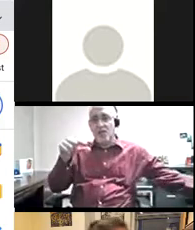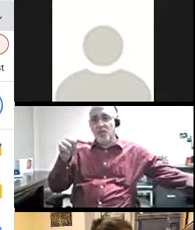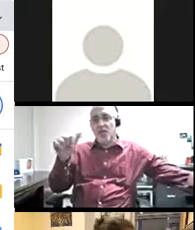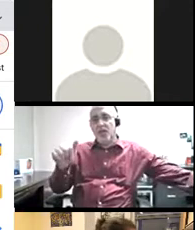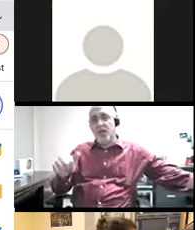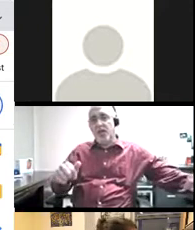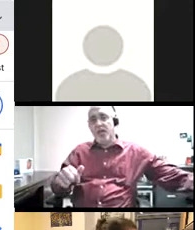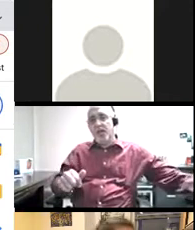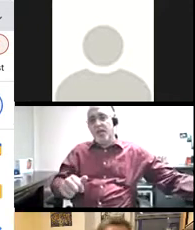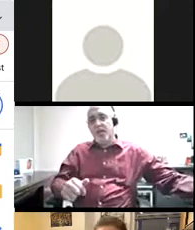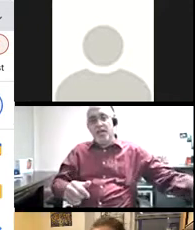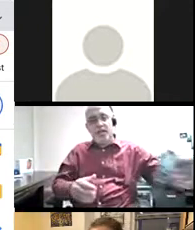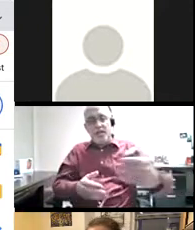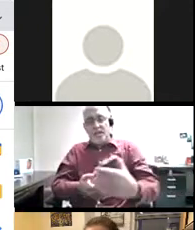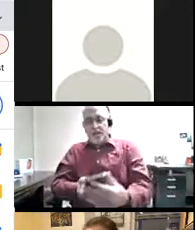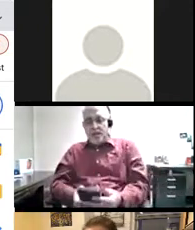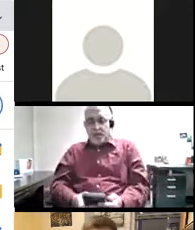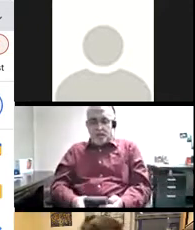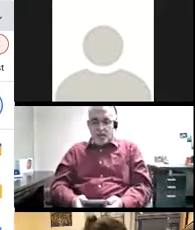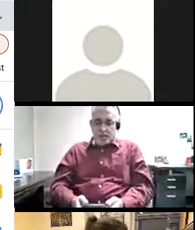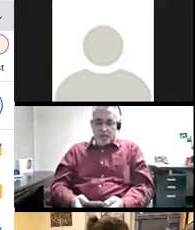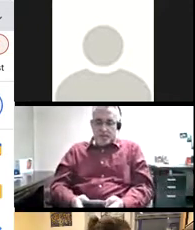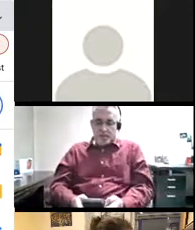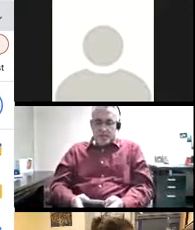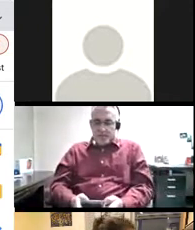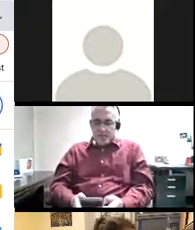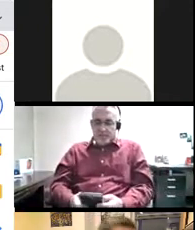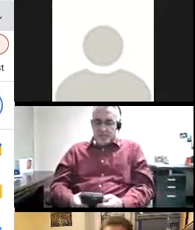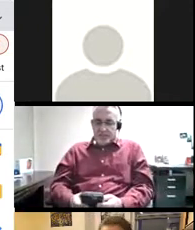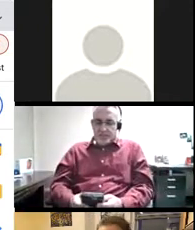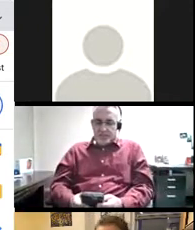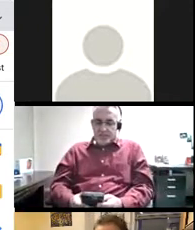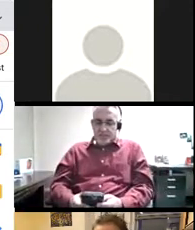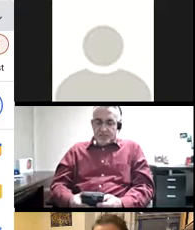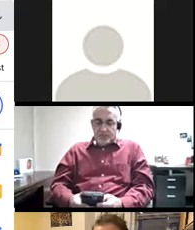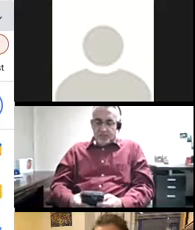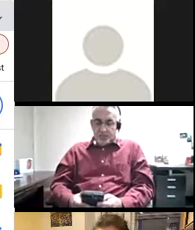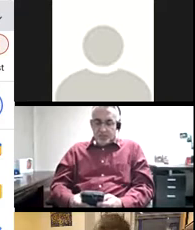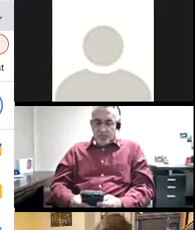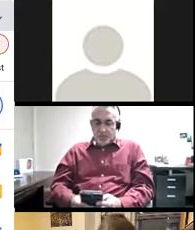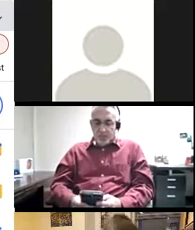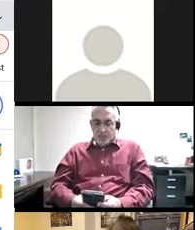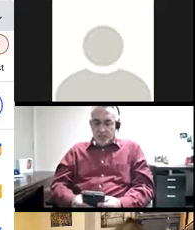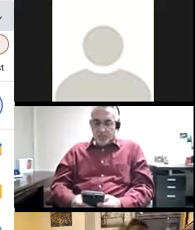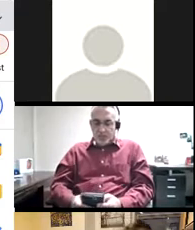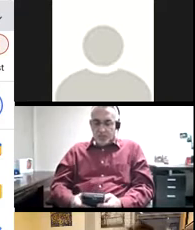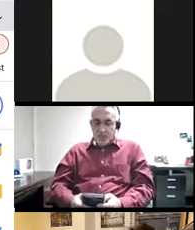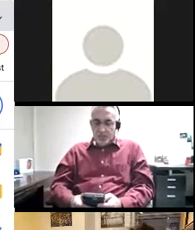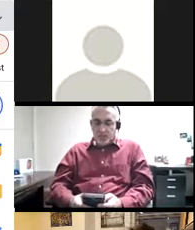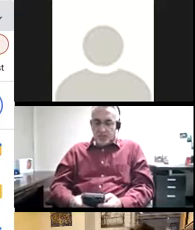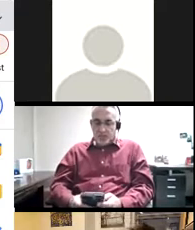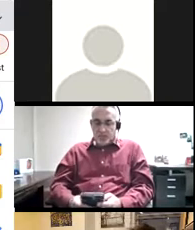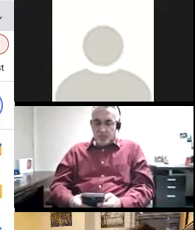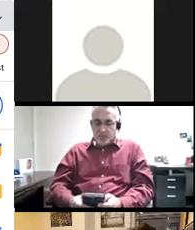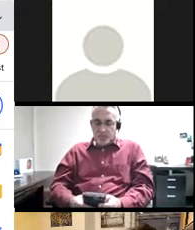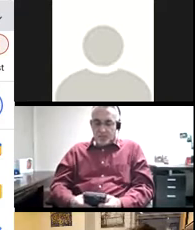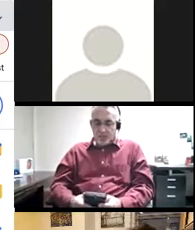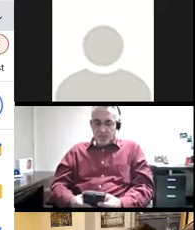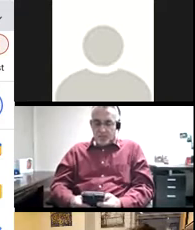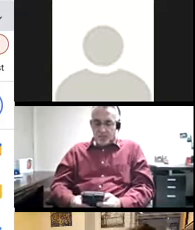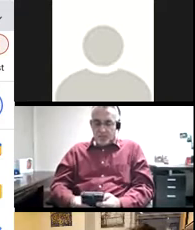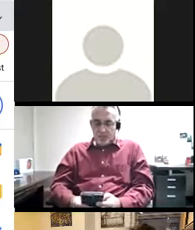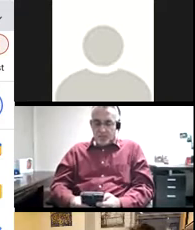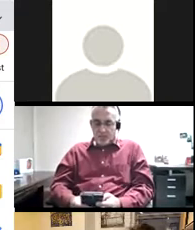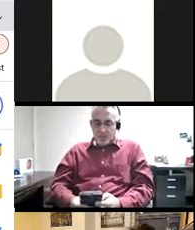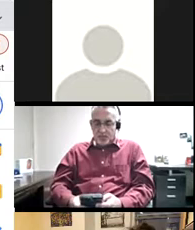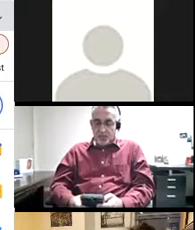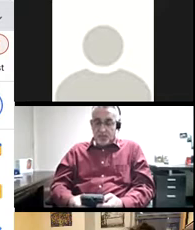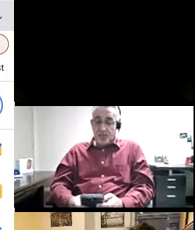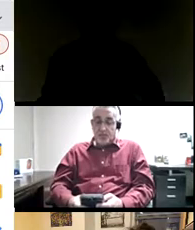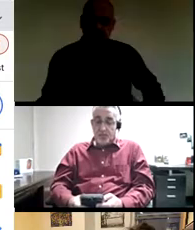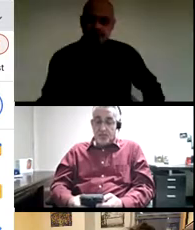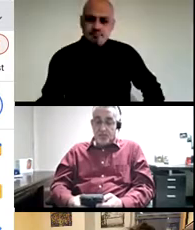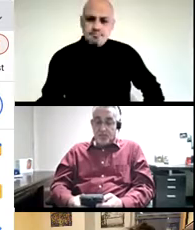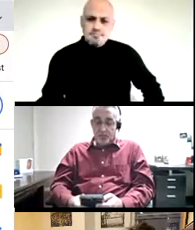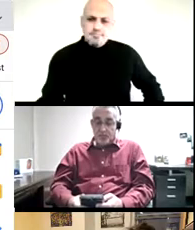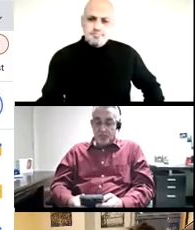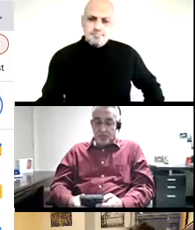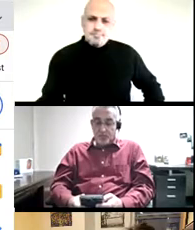it up to everyone for Q & A. So, I'm just going to give everyone a moment to write something down.